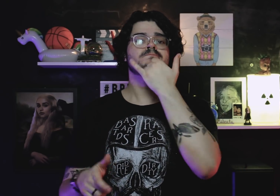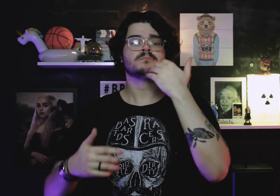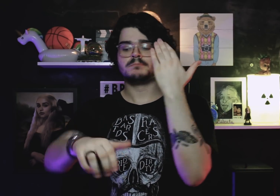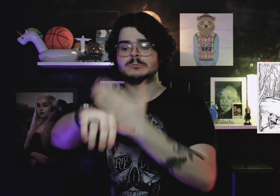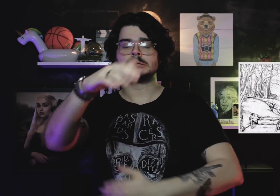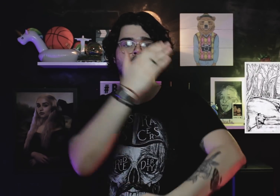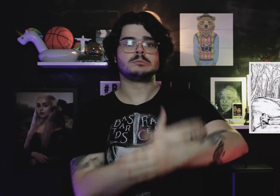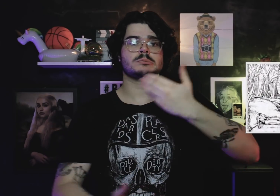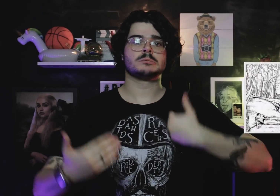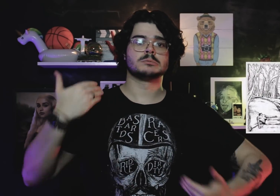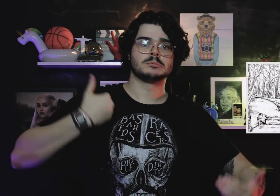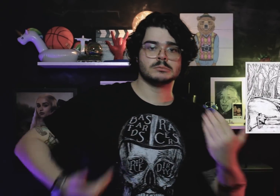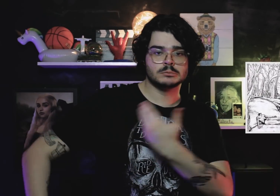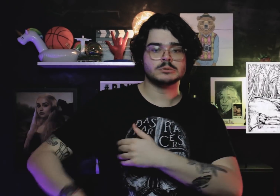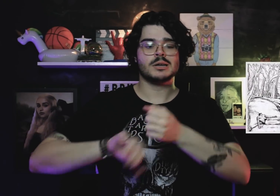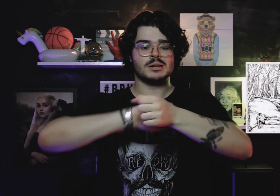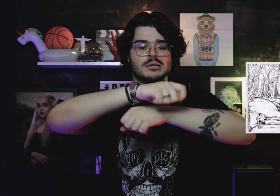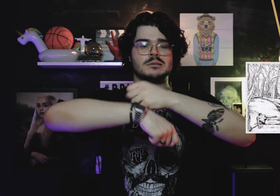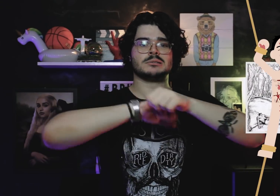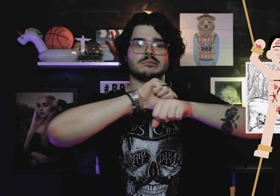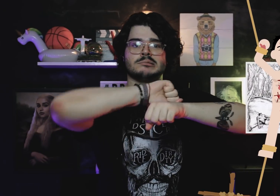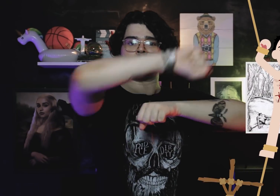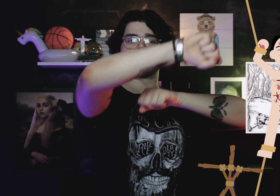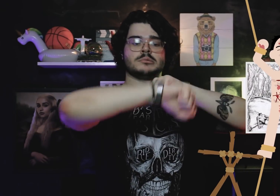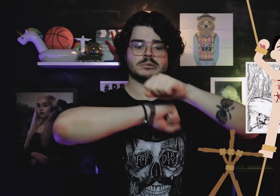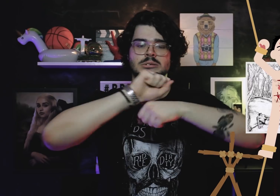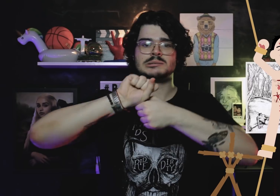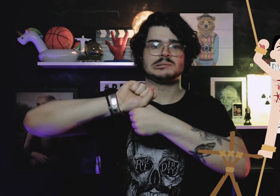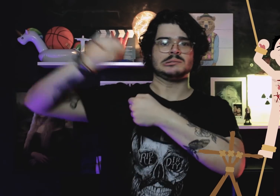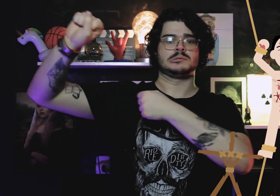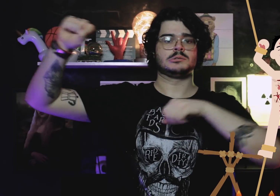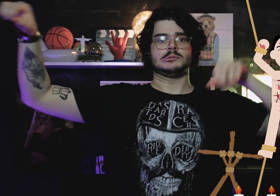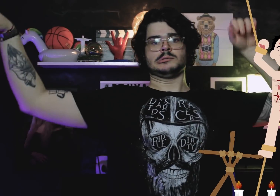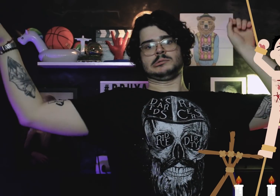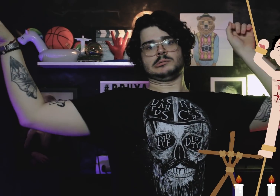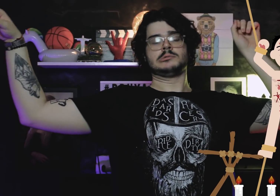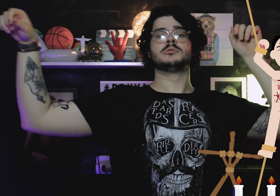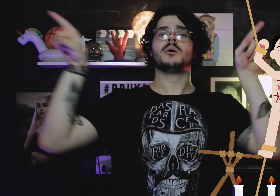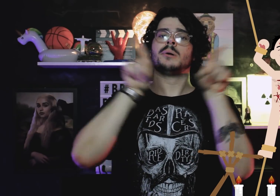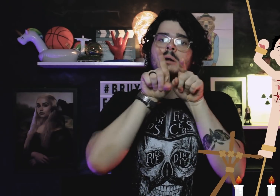their bodies were cut and hung by their arms and legs and